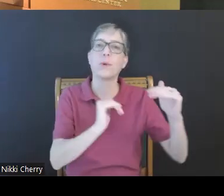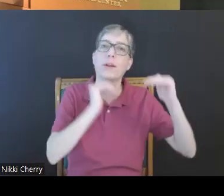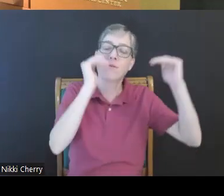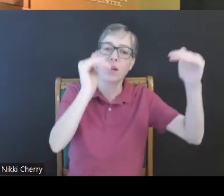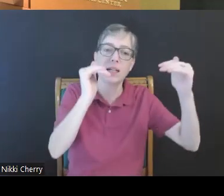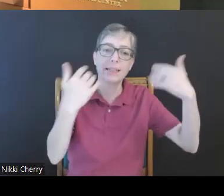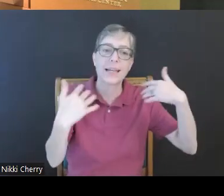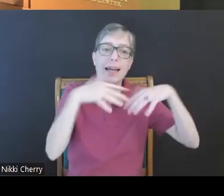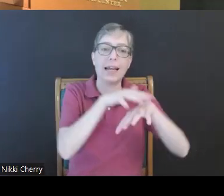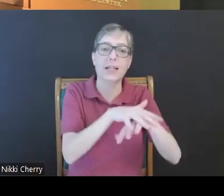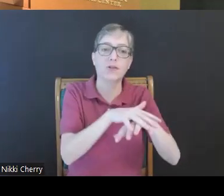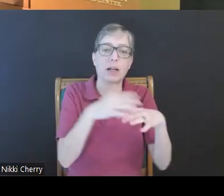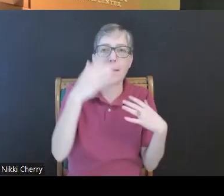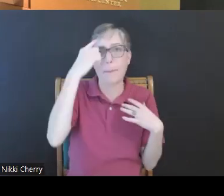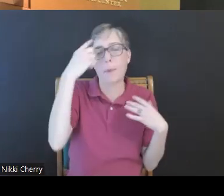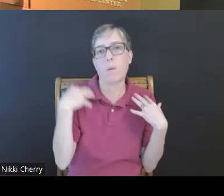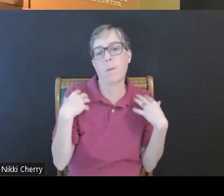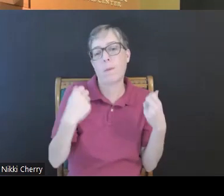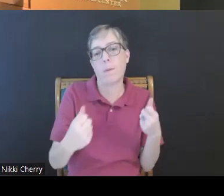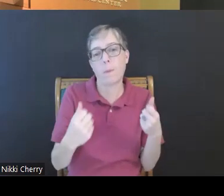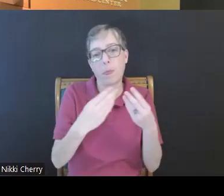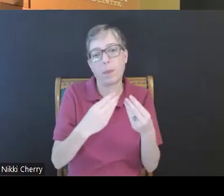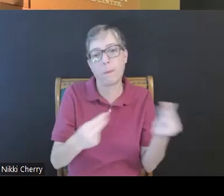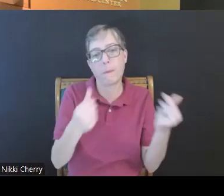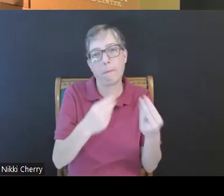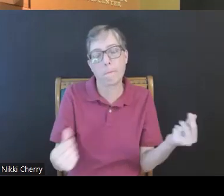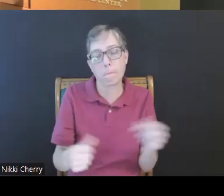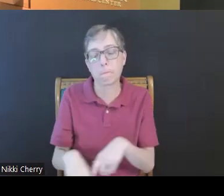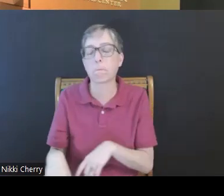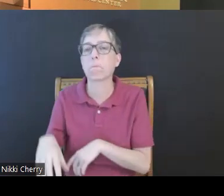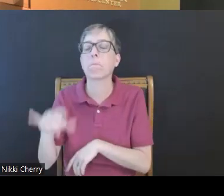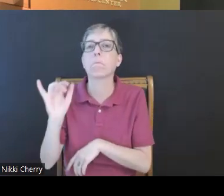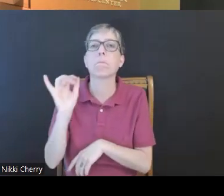Center isn't about doing research the aim Center is about helping organizations all over the world